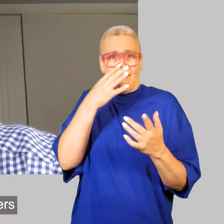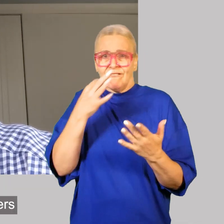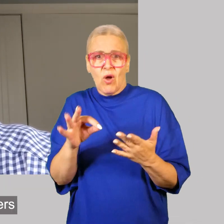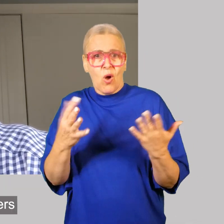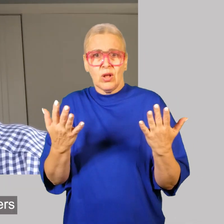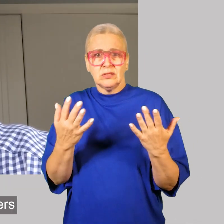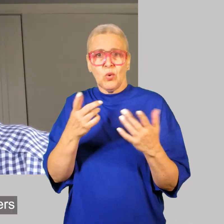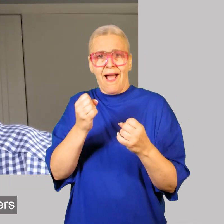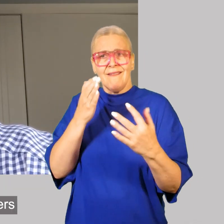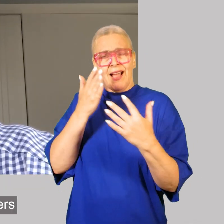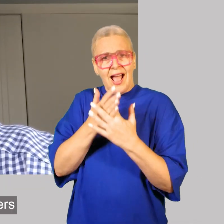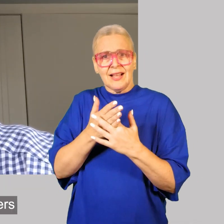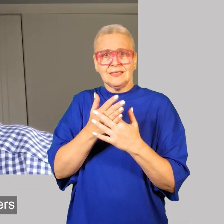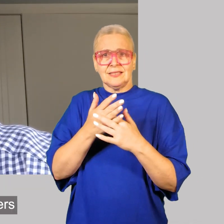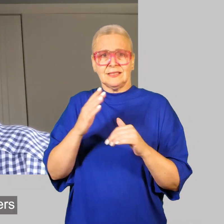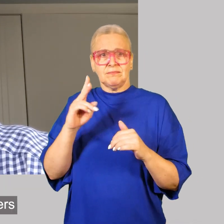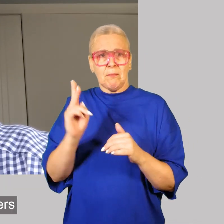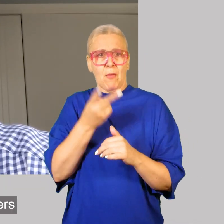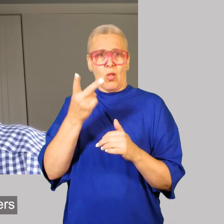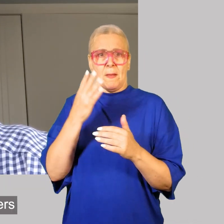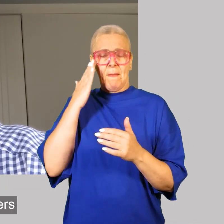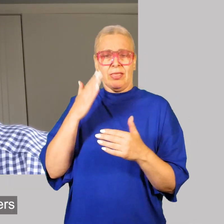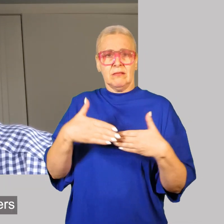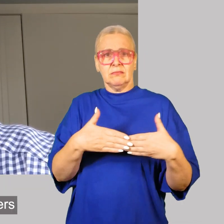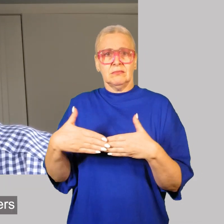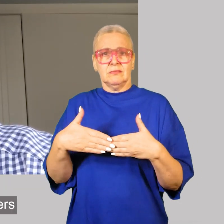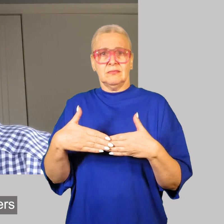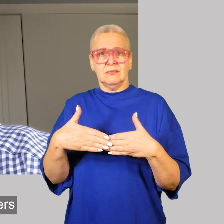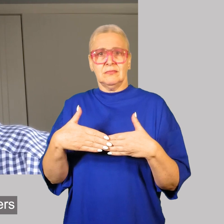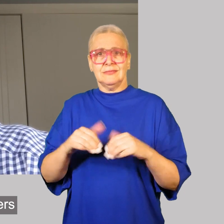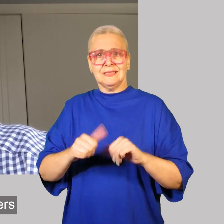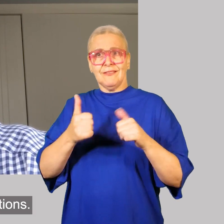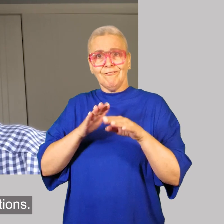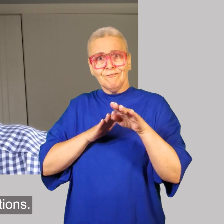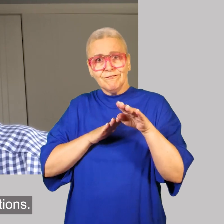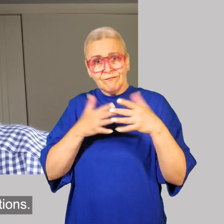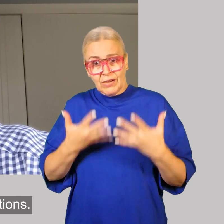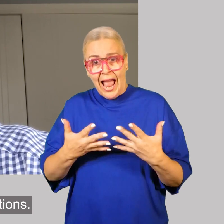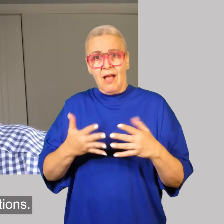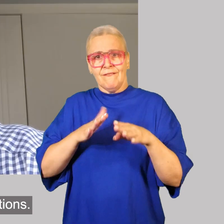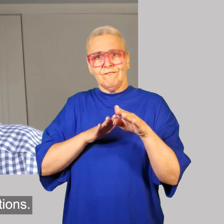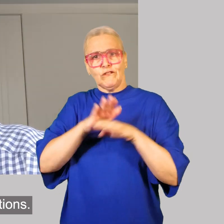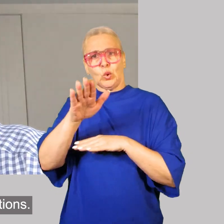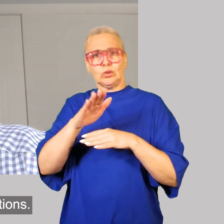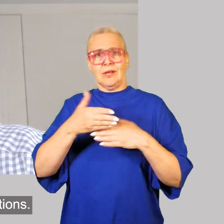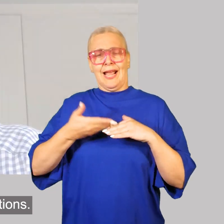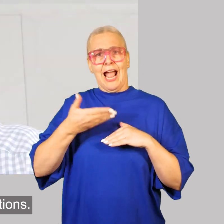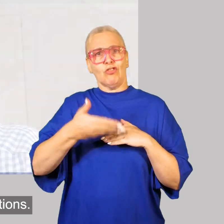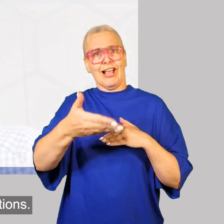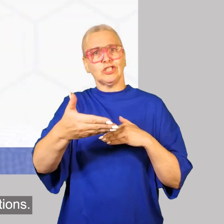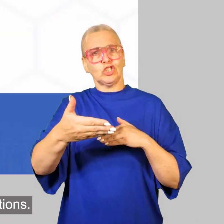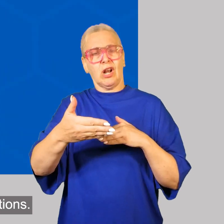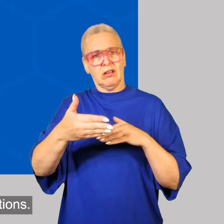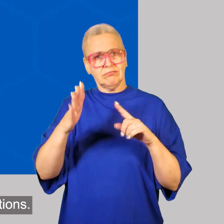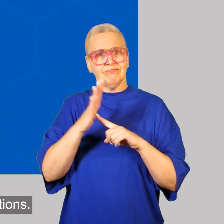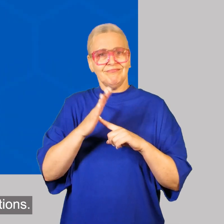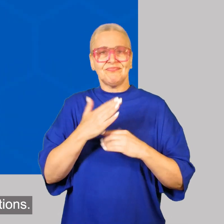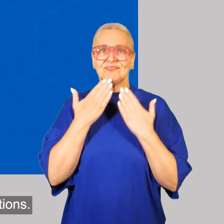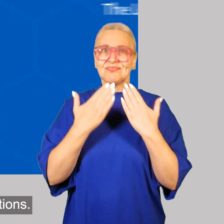you have access to such care both for the mothers and for the benefit of the next and future generations.